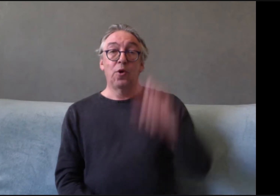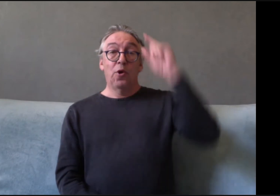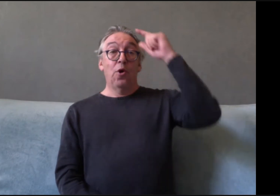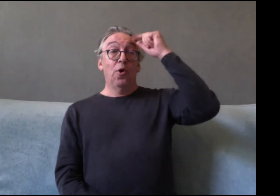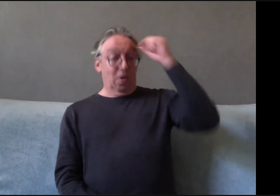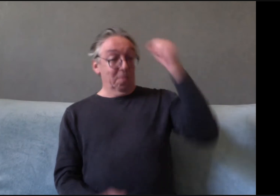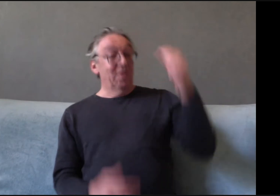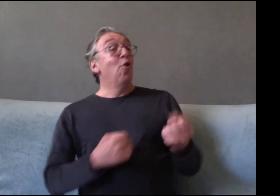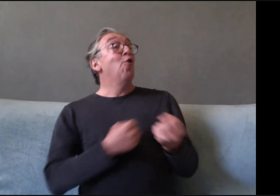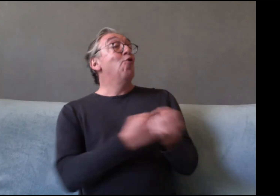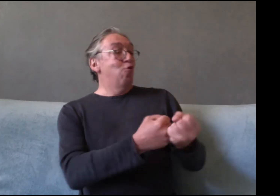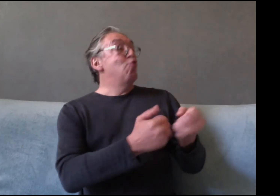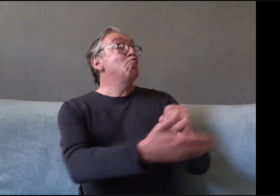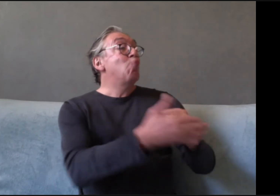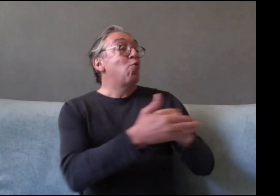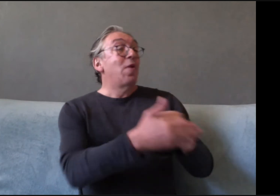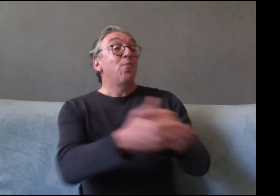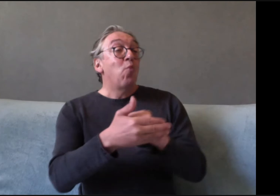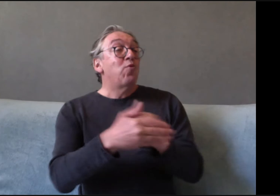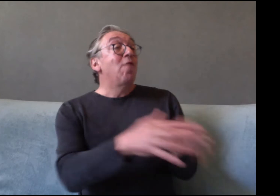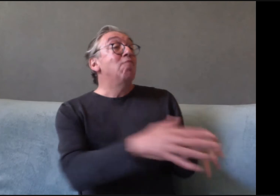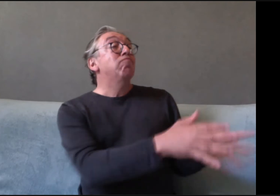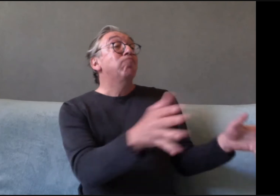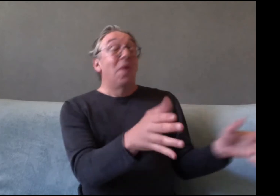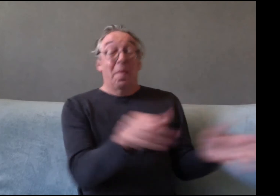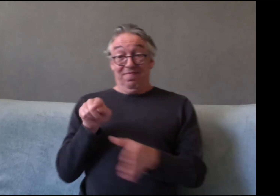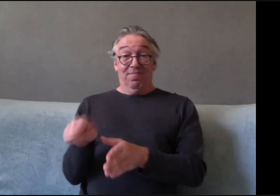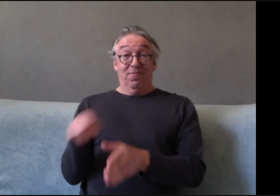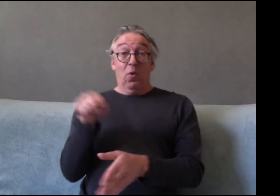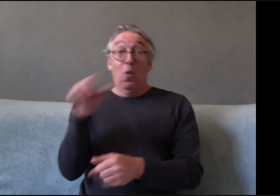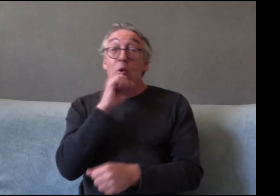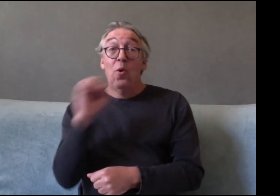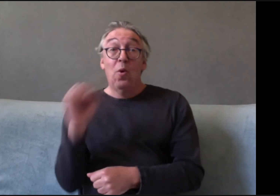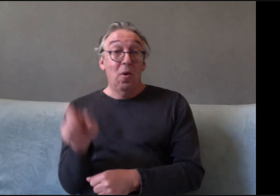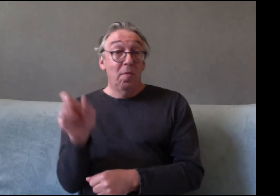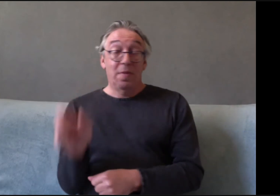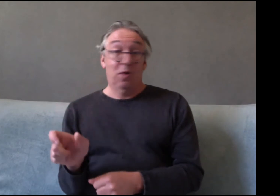But the disability condition is stronger and not yet detected.